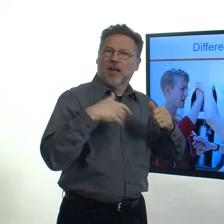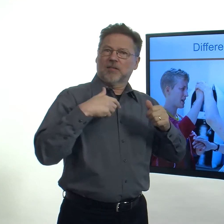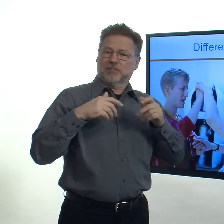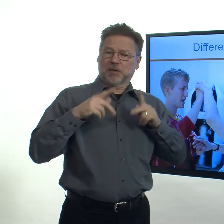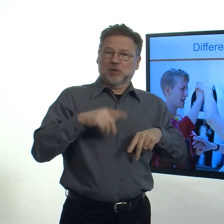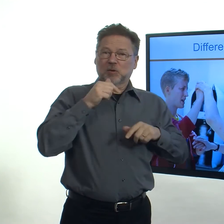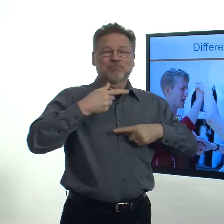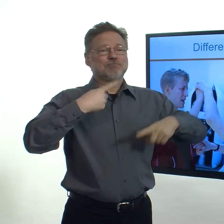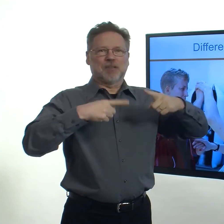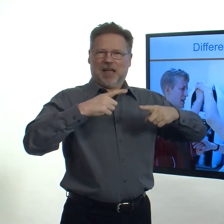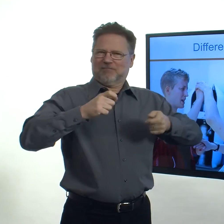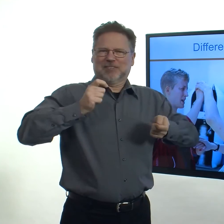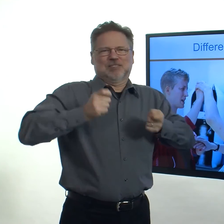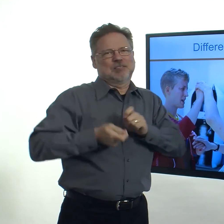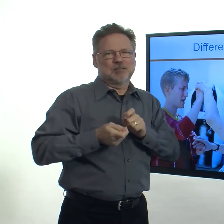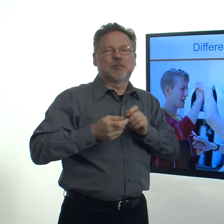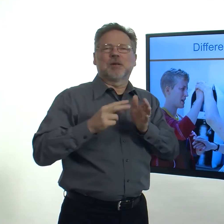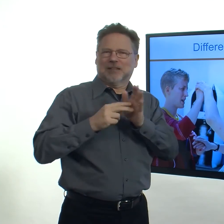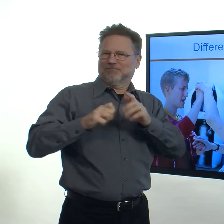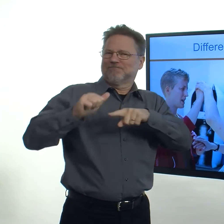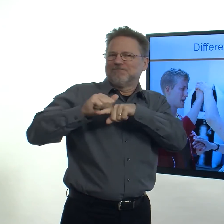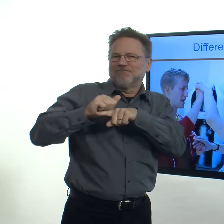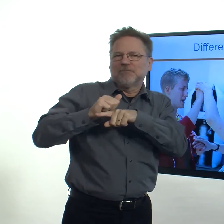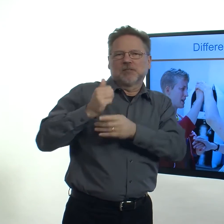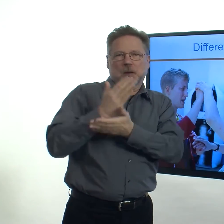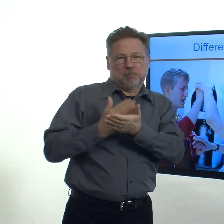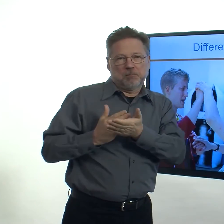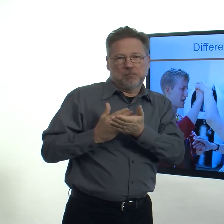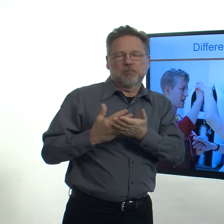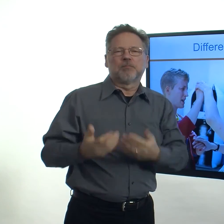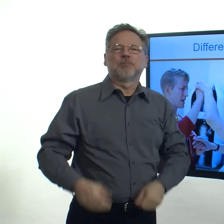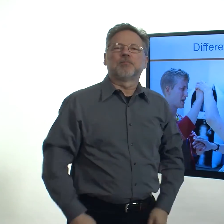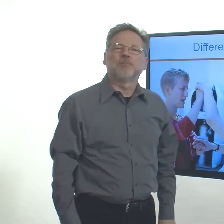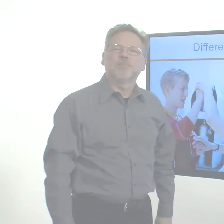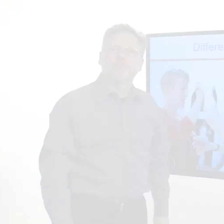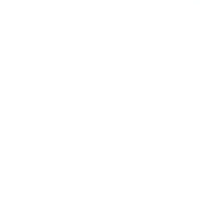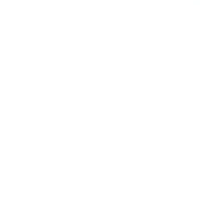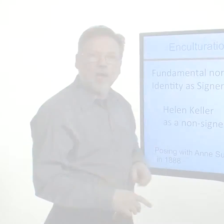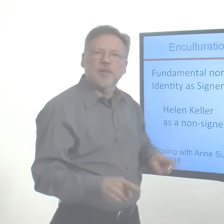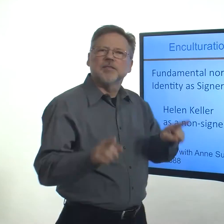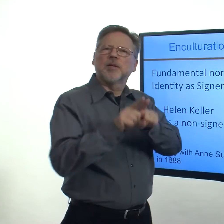For sighted signers, this modification can take some practice.